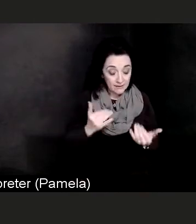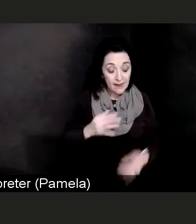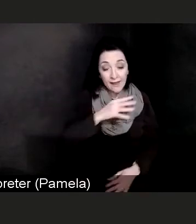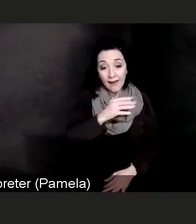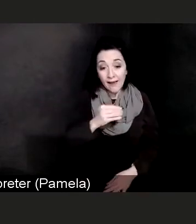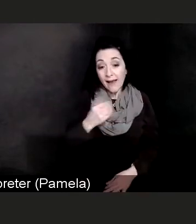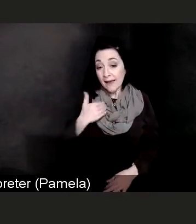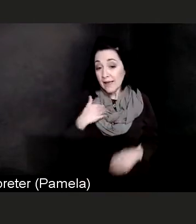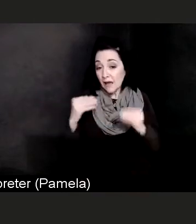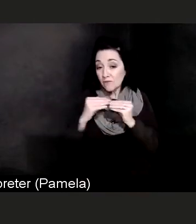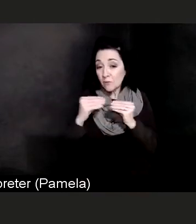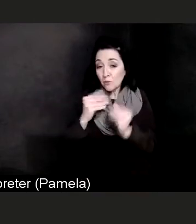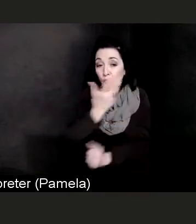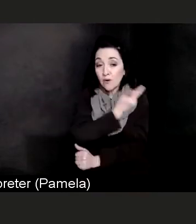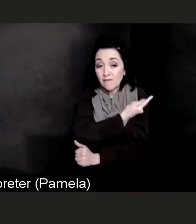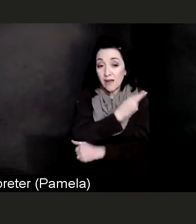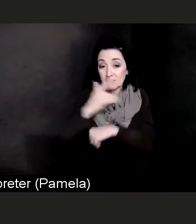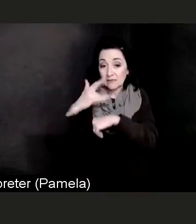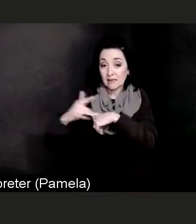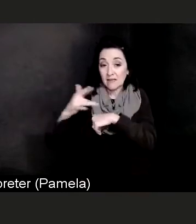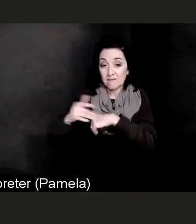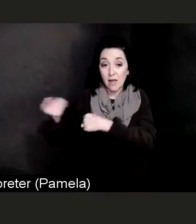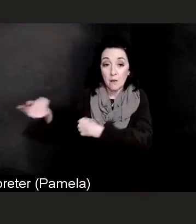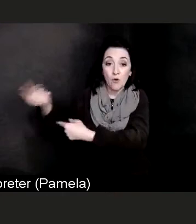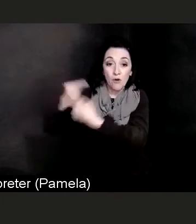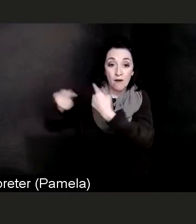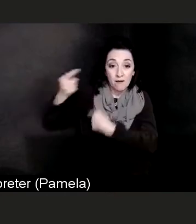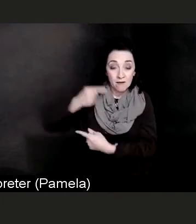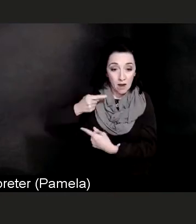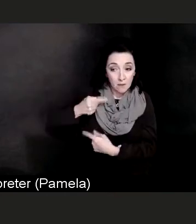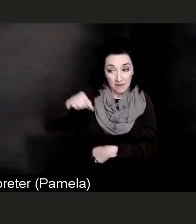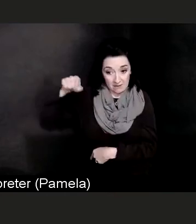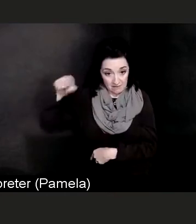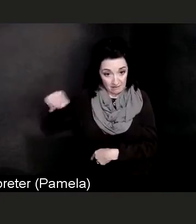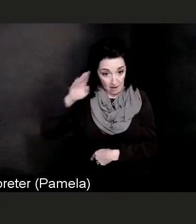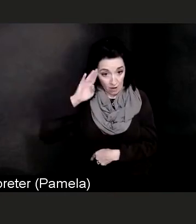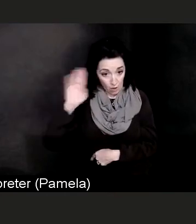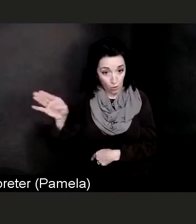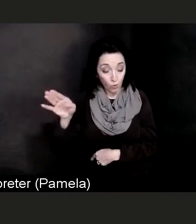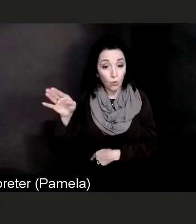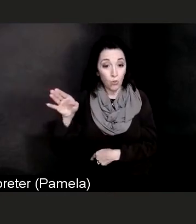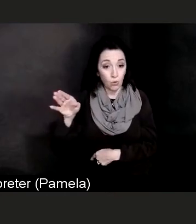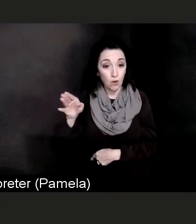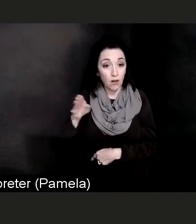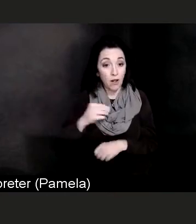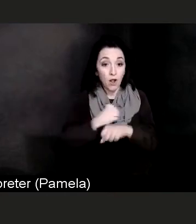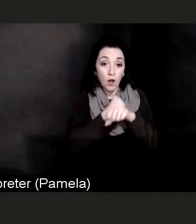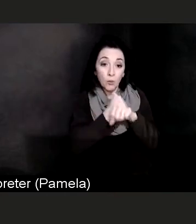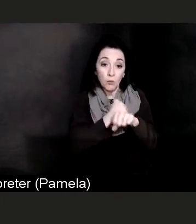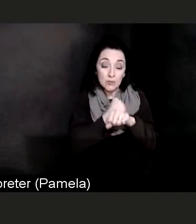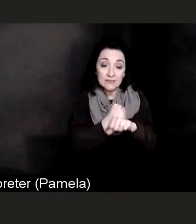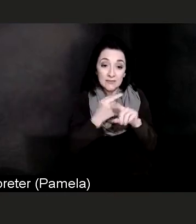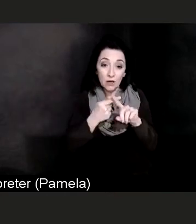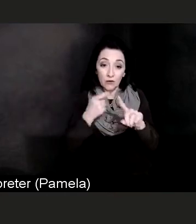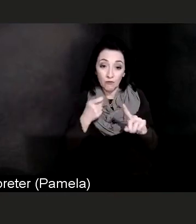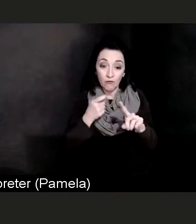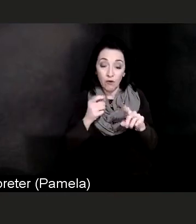have activity against not just the Corona virus strains that we knew about like I said, several months ago,